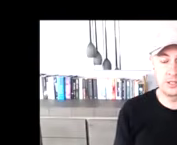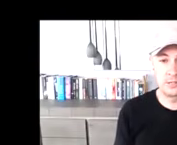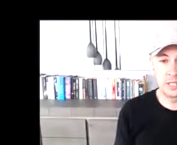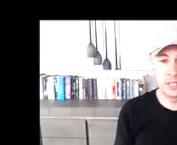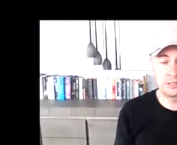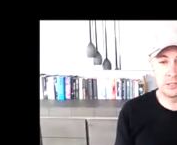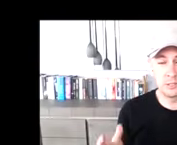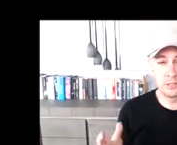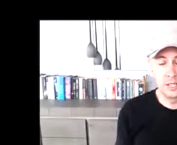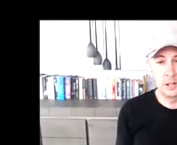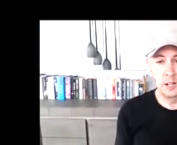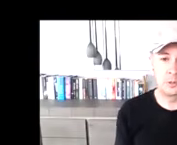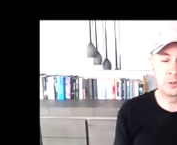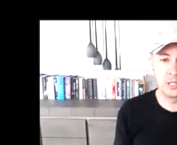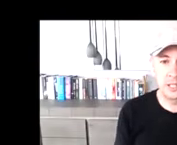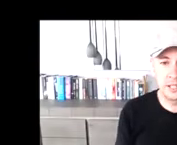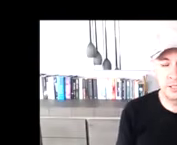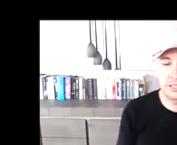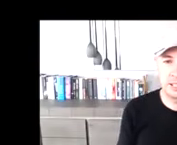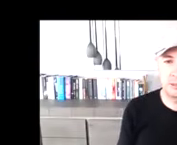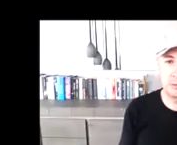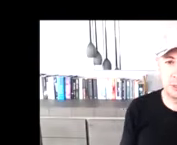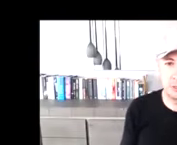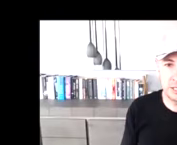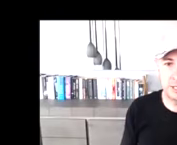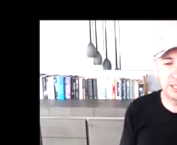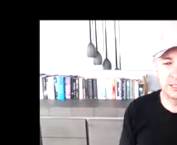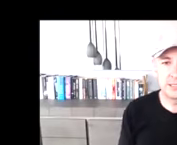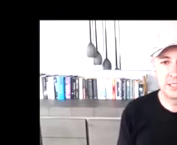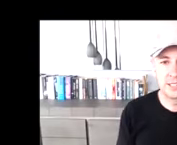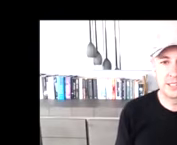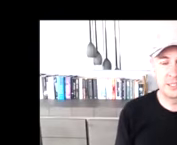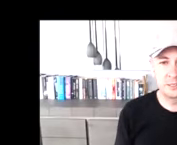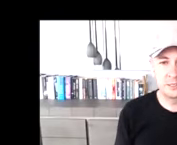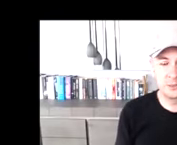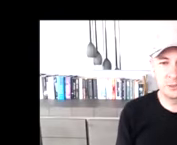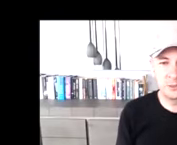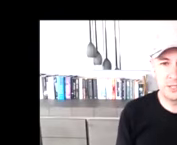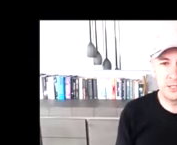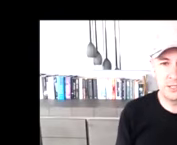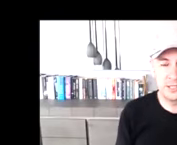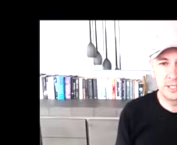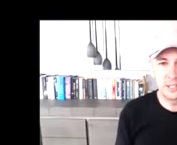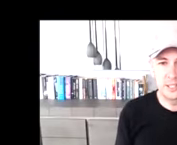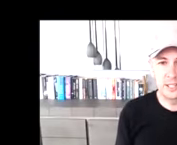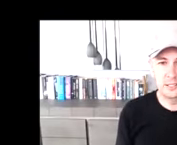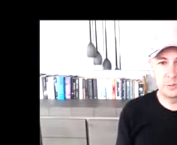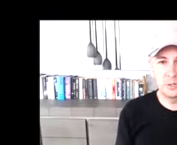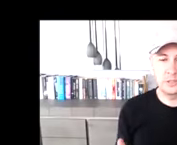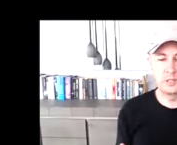the land, so I'm calling today from Guringai lands on the Northern Beaches and I want to acknowledge